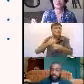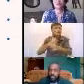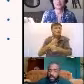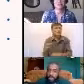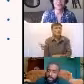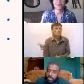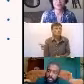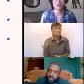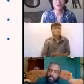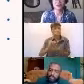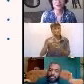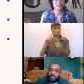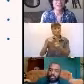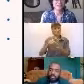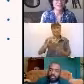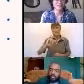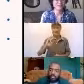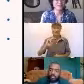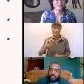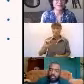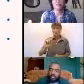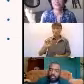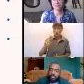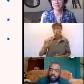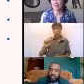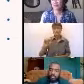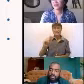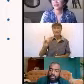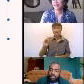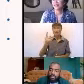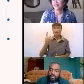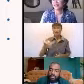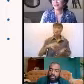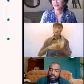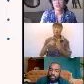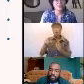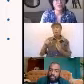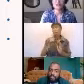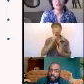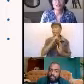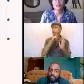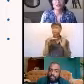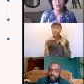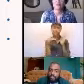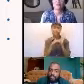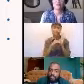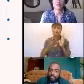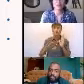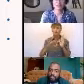tack onto a mission statement or a document. There's a great amount of responsibility that